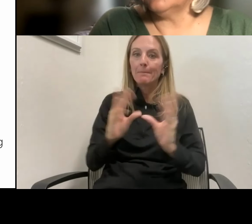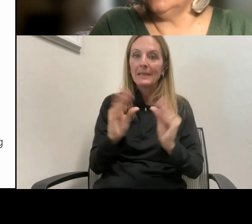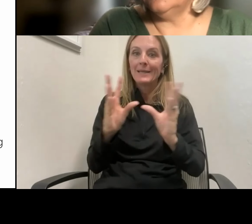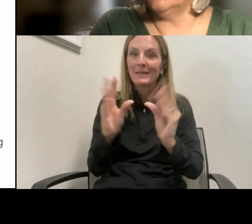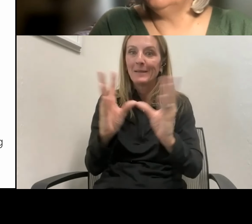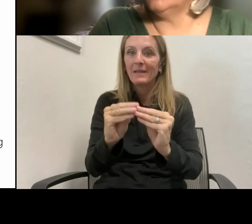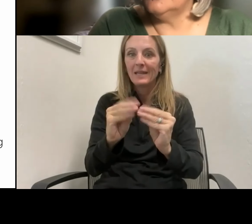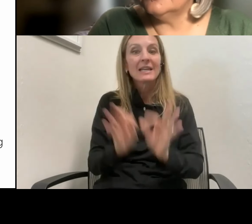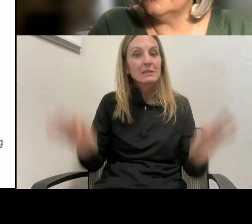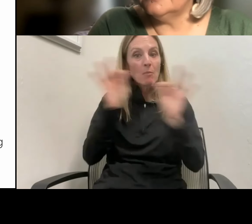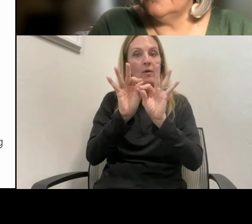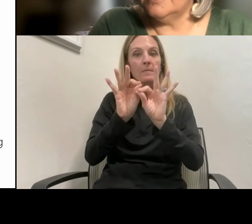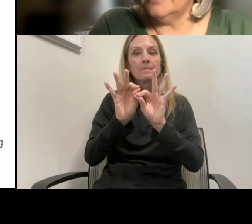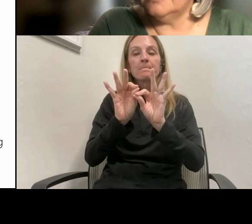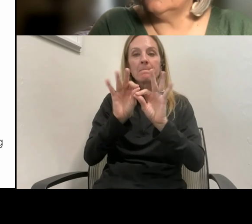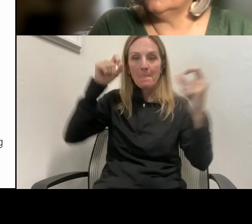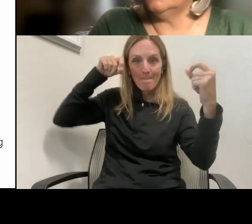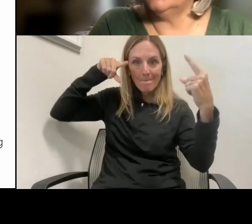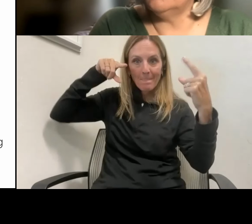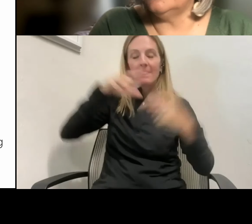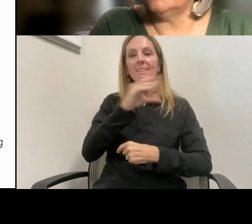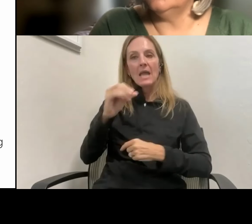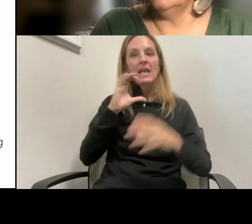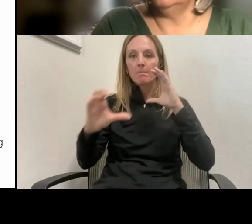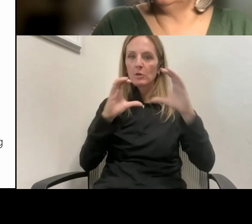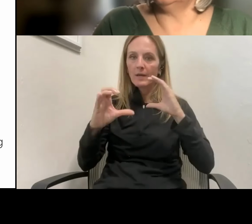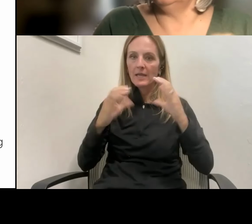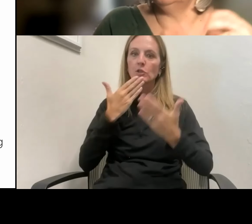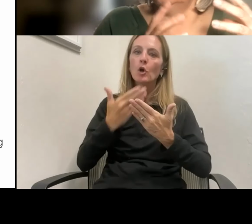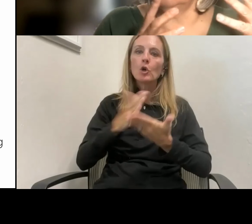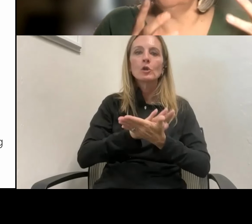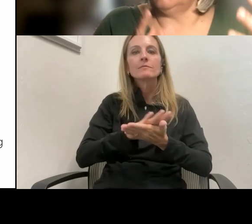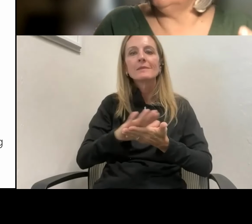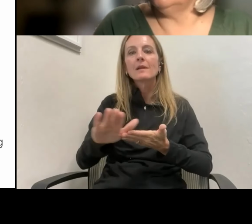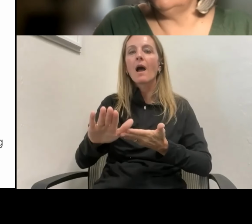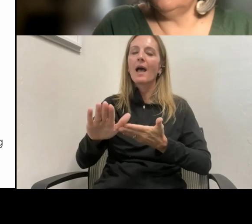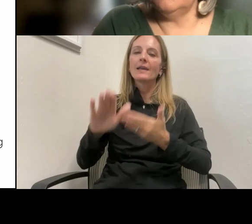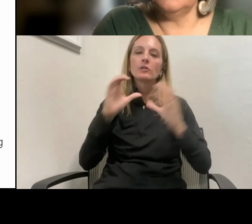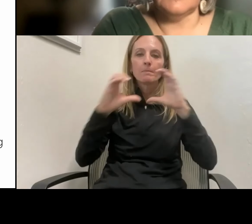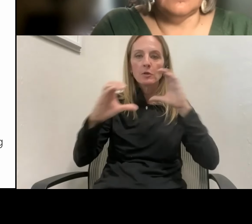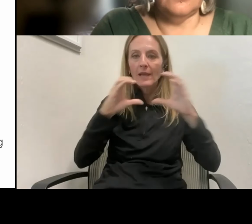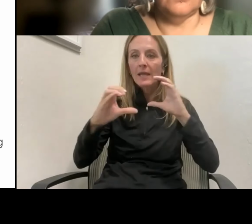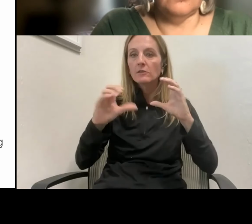And communication in that in a good kind way. So you could do it by theme, you know,